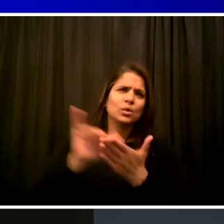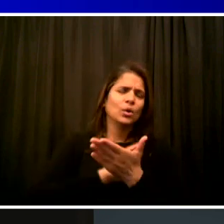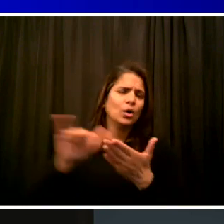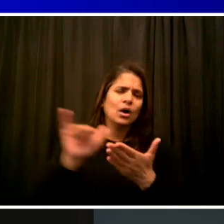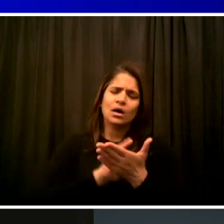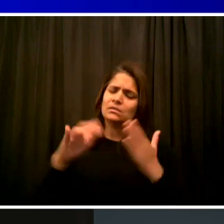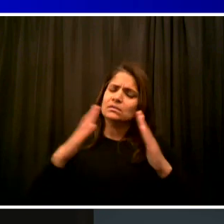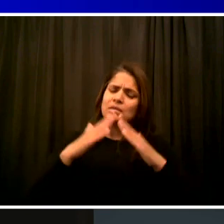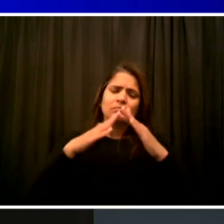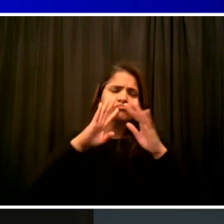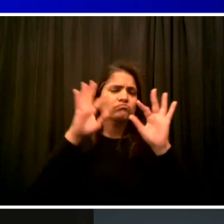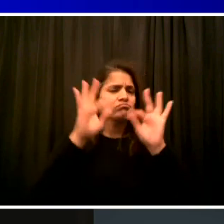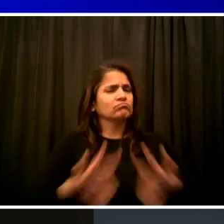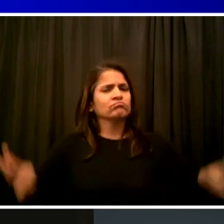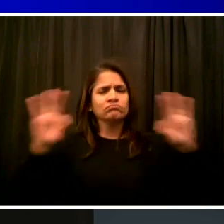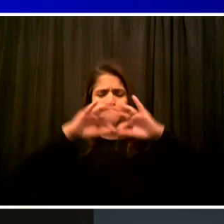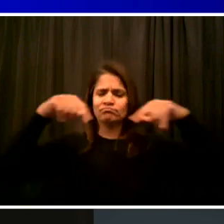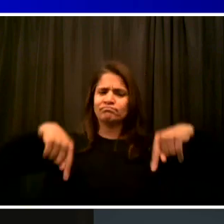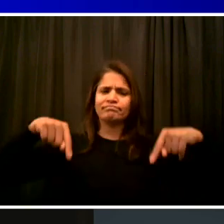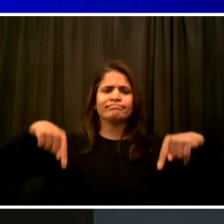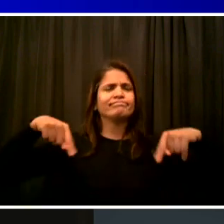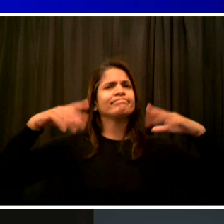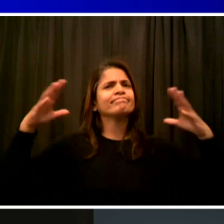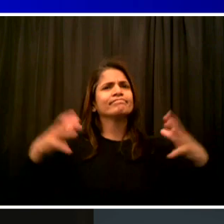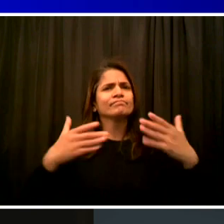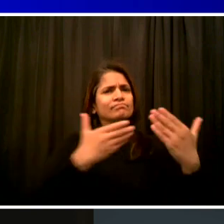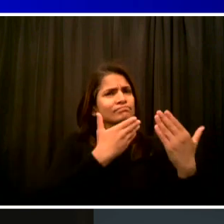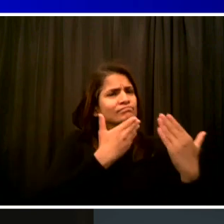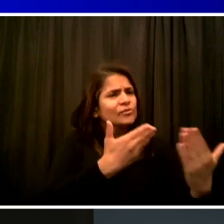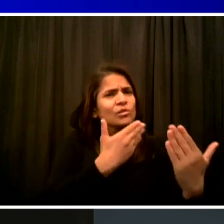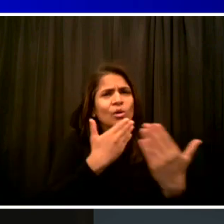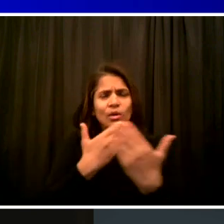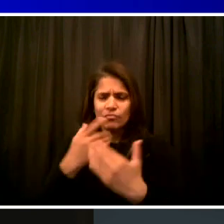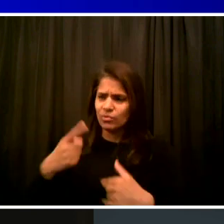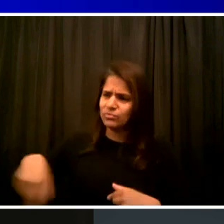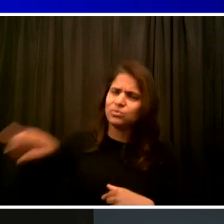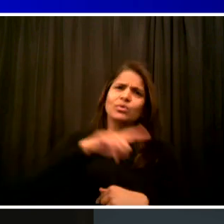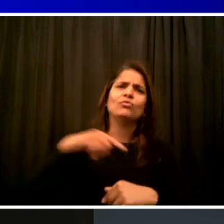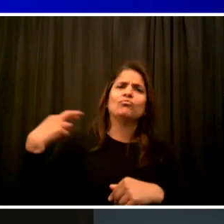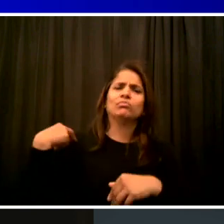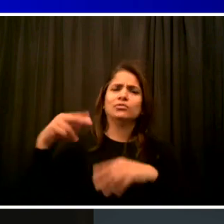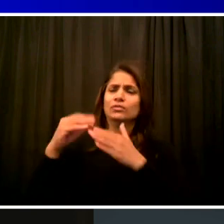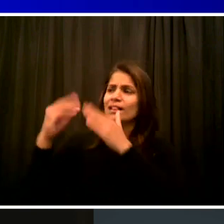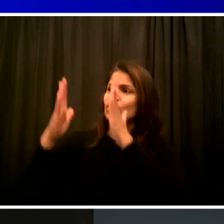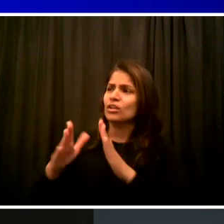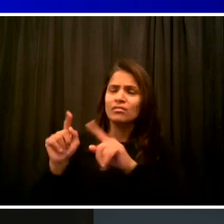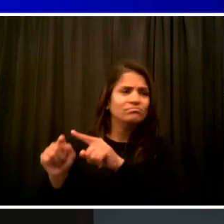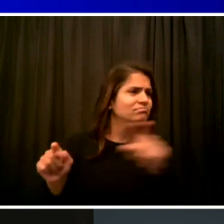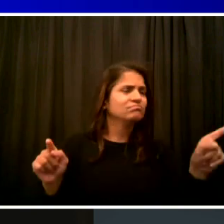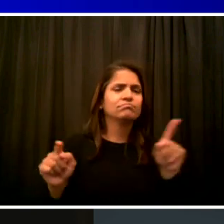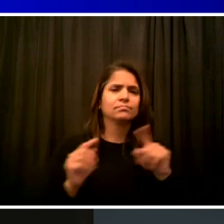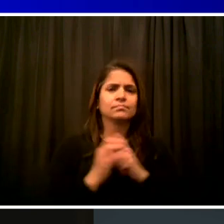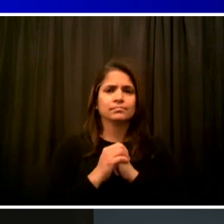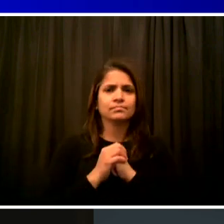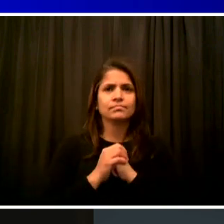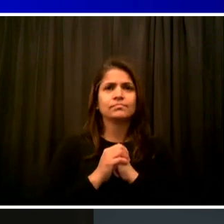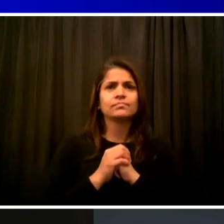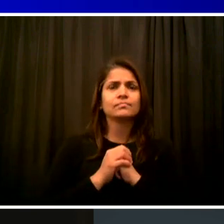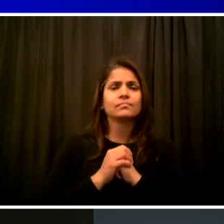A REINMDER OF THE EXTRAORDINARY ROLE OUR FAITH COMMUNITIES PLAY I TNH CEITY AND PARTICULARLY AROUND THIS CRISIS.